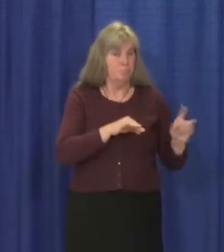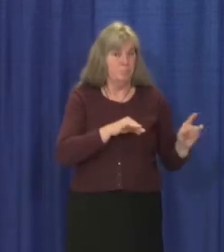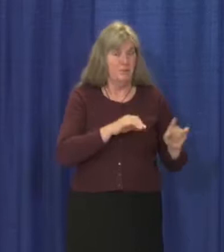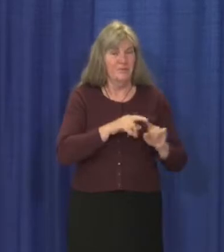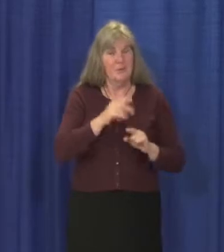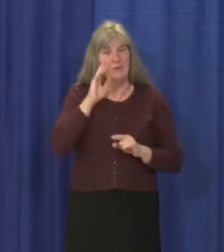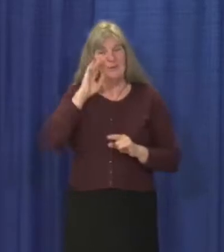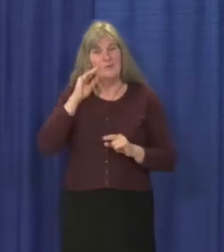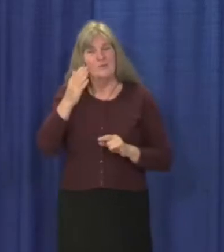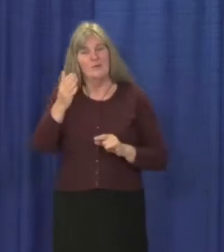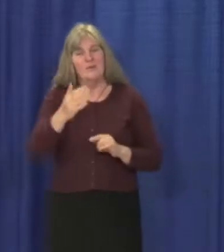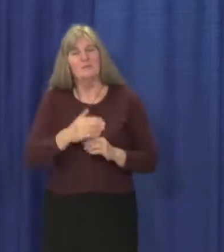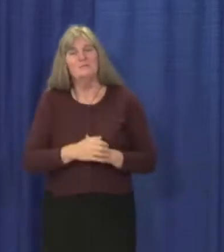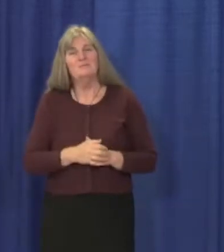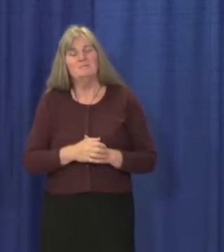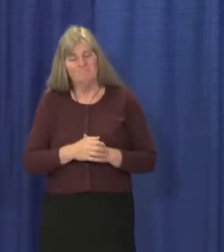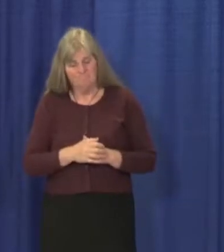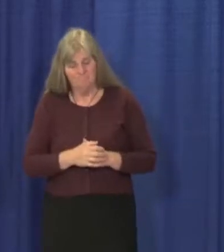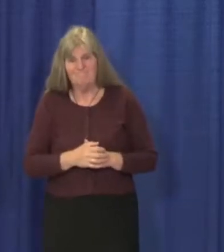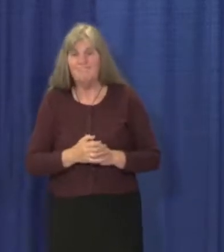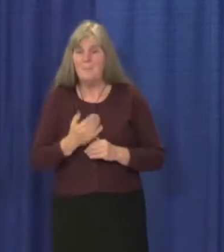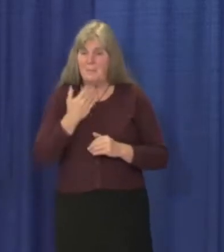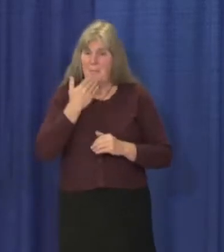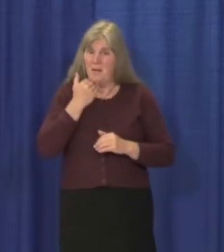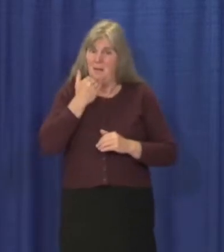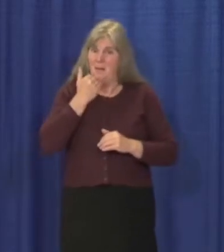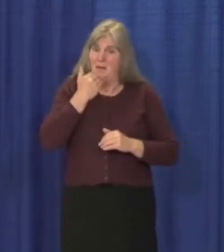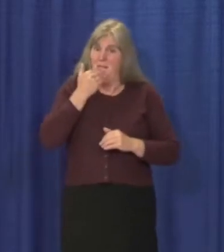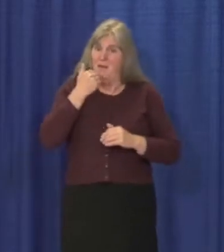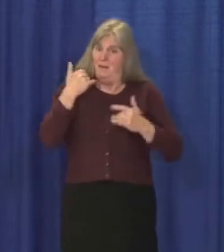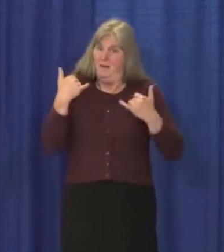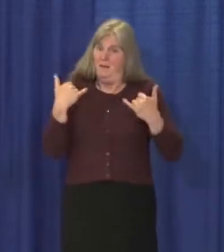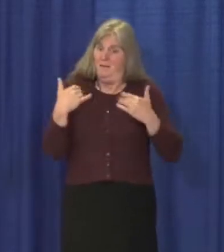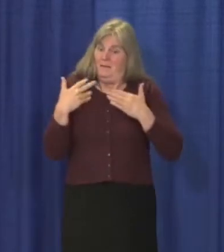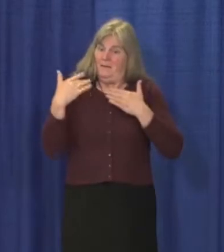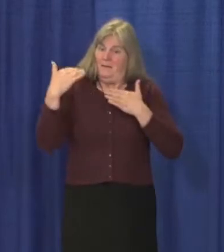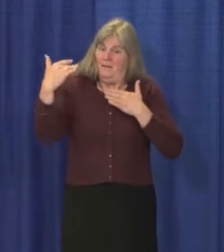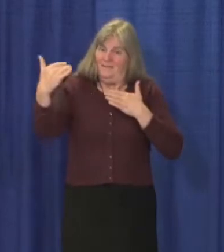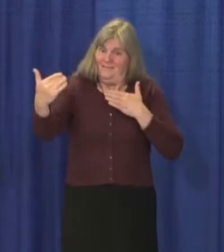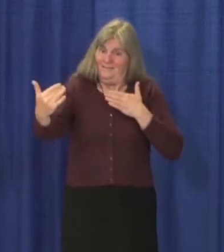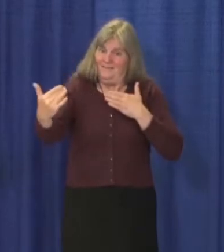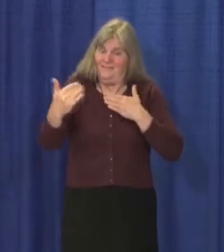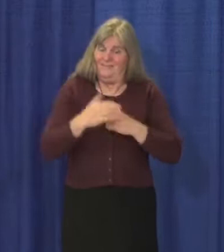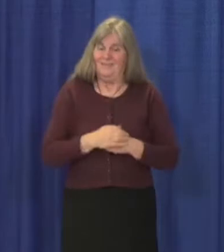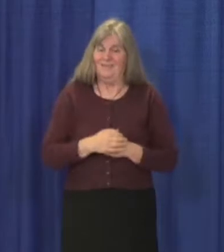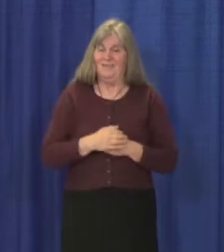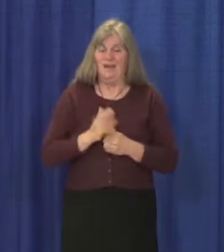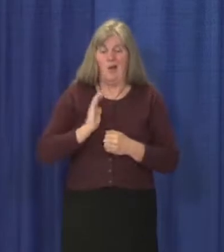As I say we are getting to a better place. Our daily case count has been